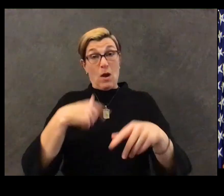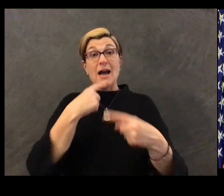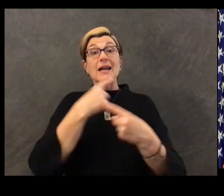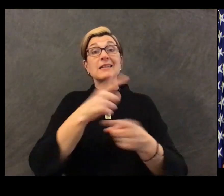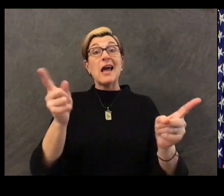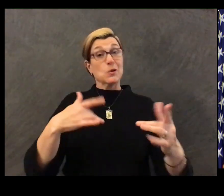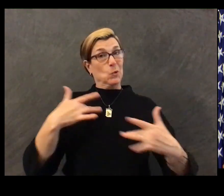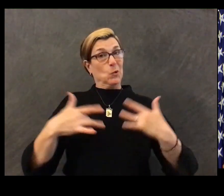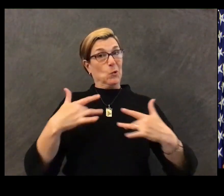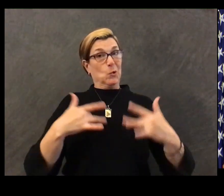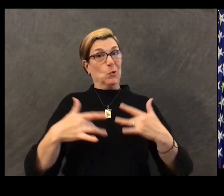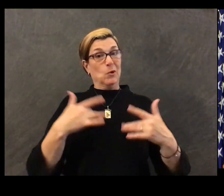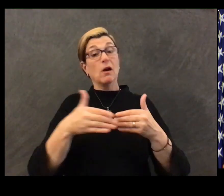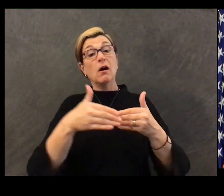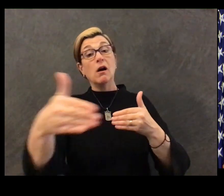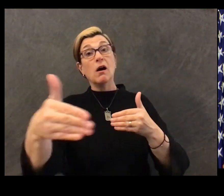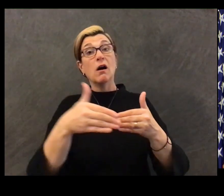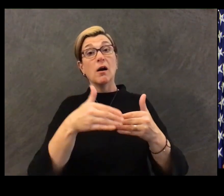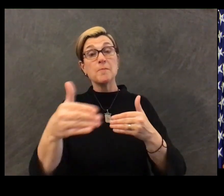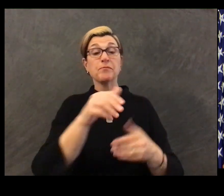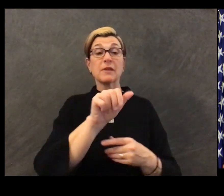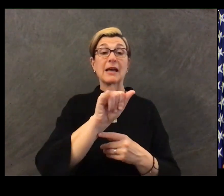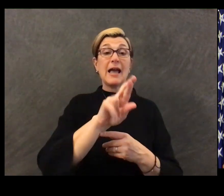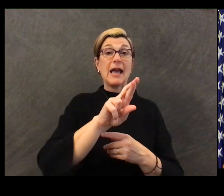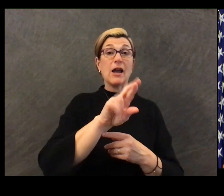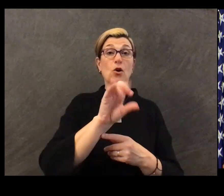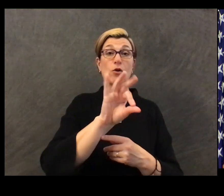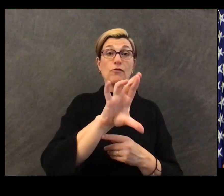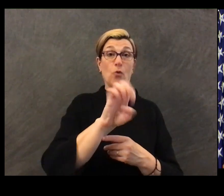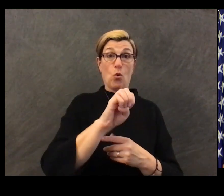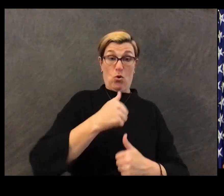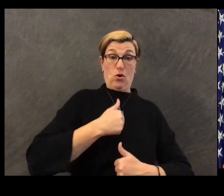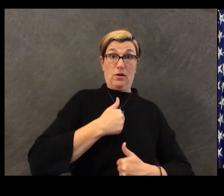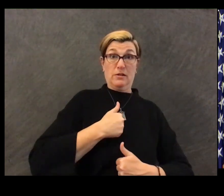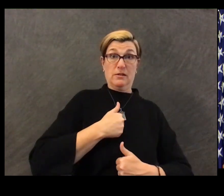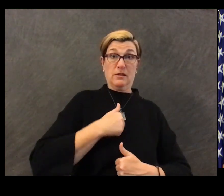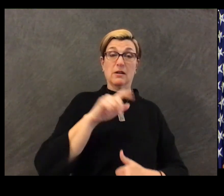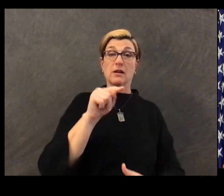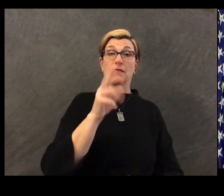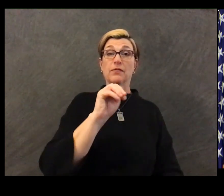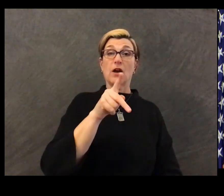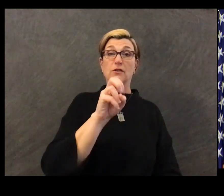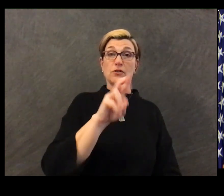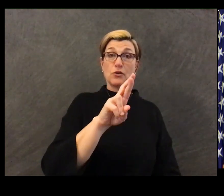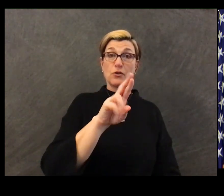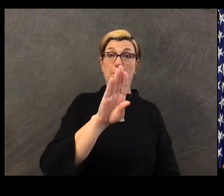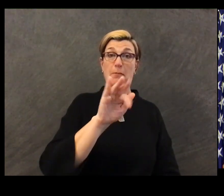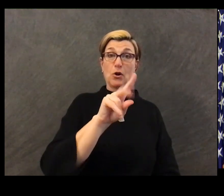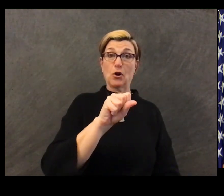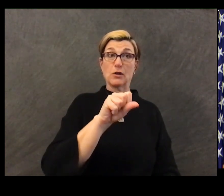incredible and the Navy Blue Angels equally incredible will be performing